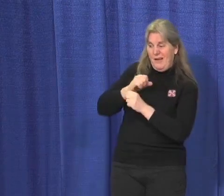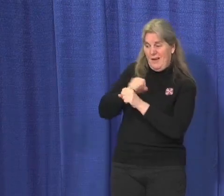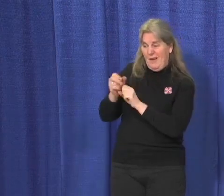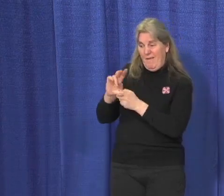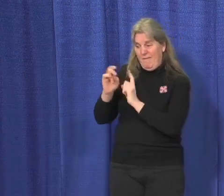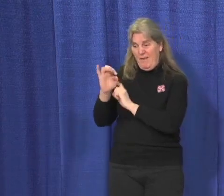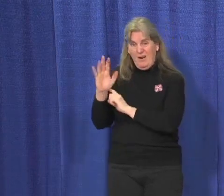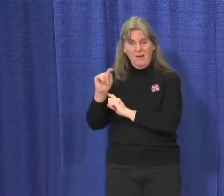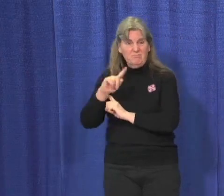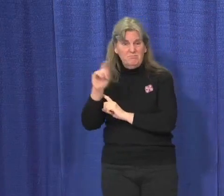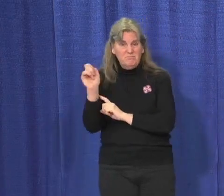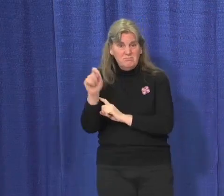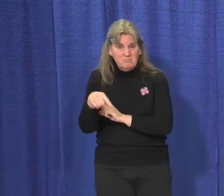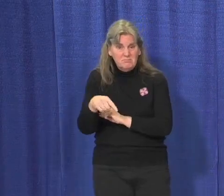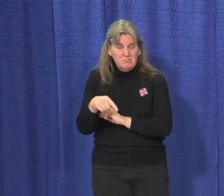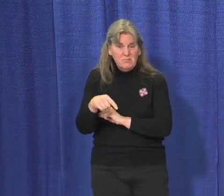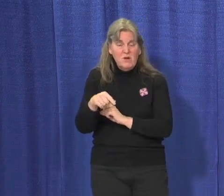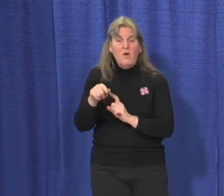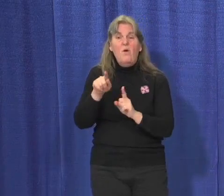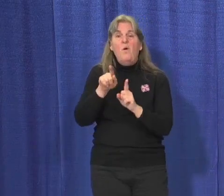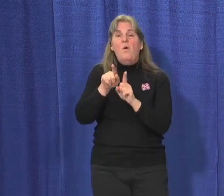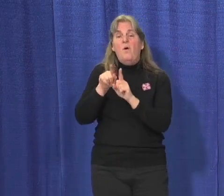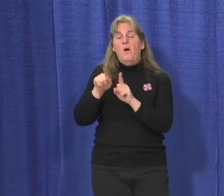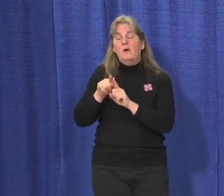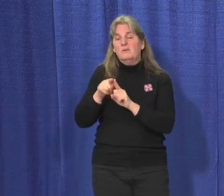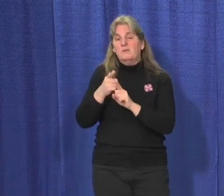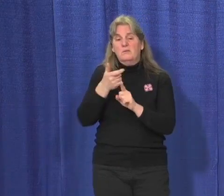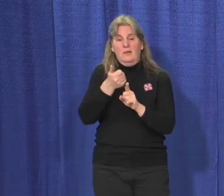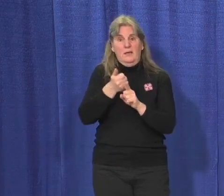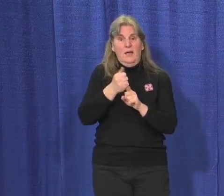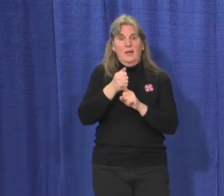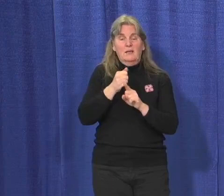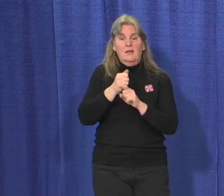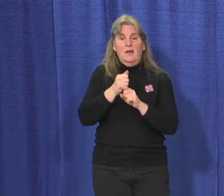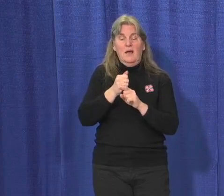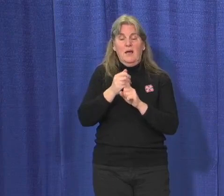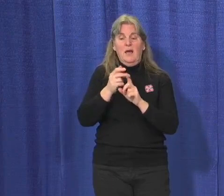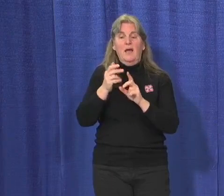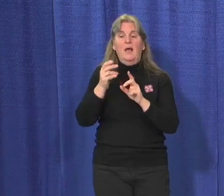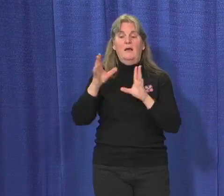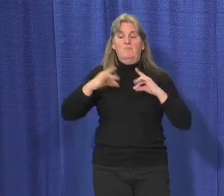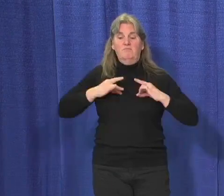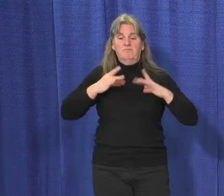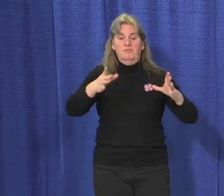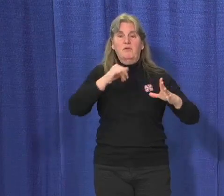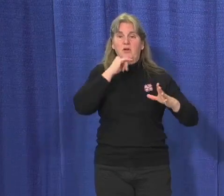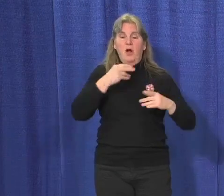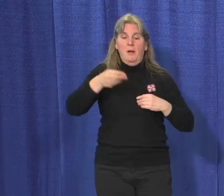The role of the vaccines and preventing a systematic transmission.